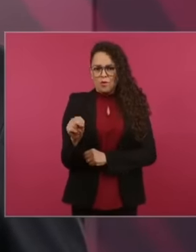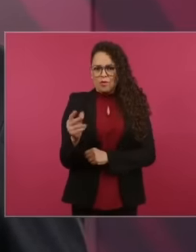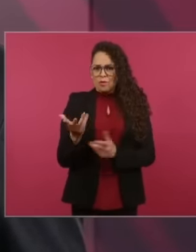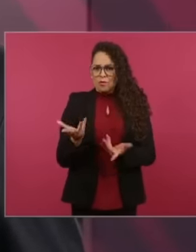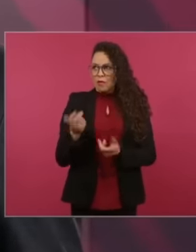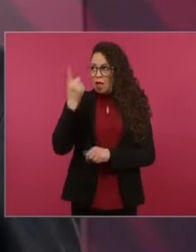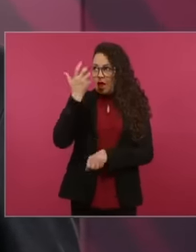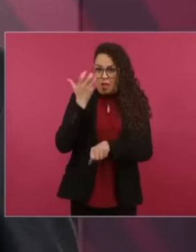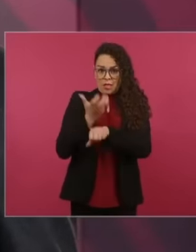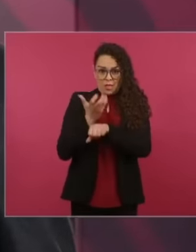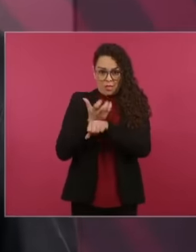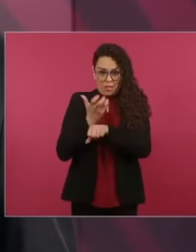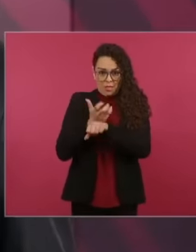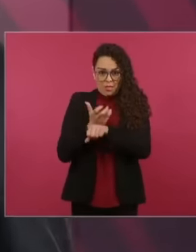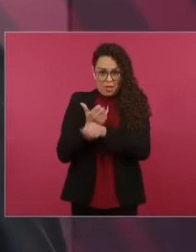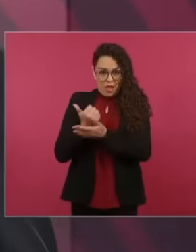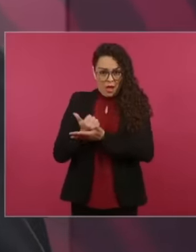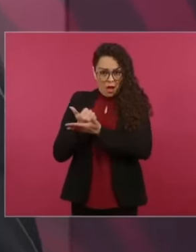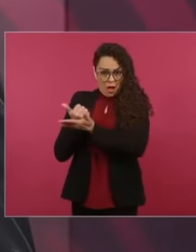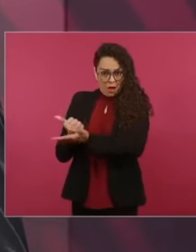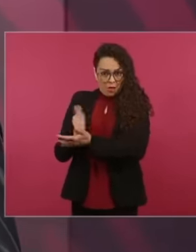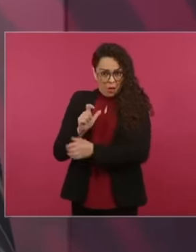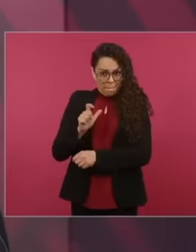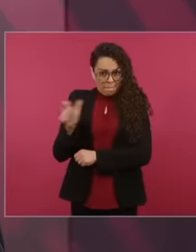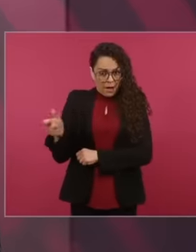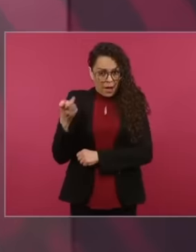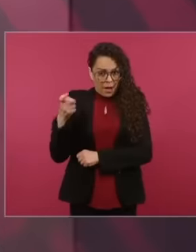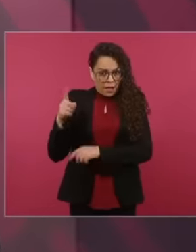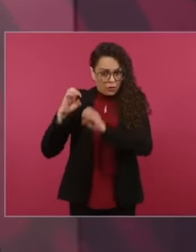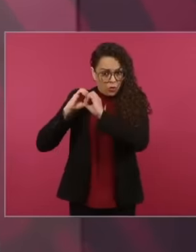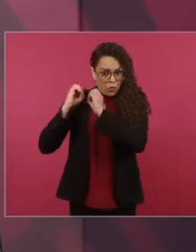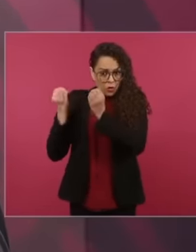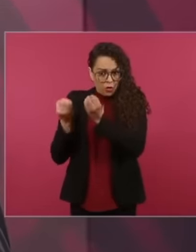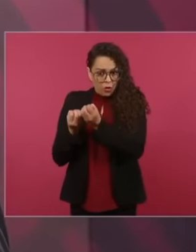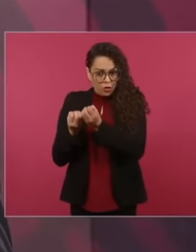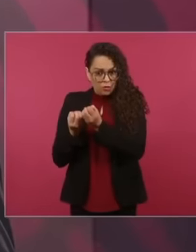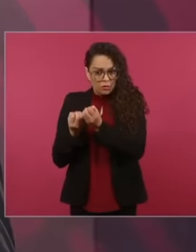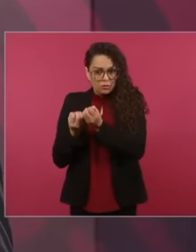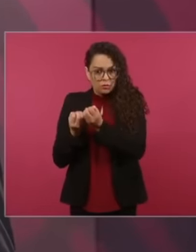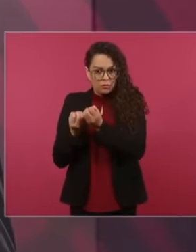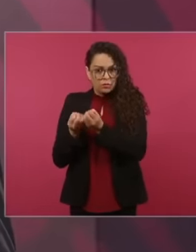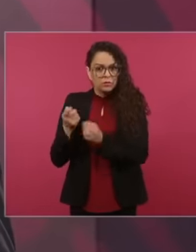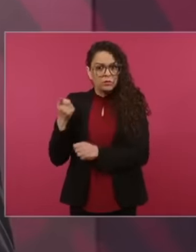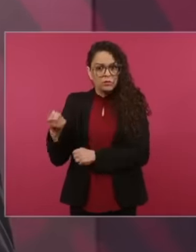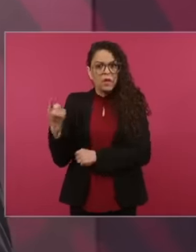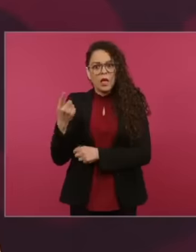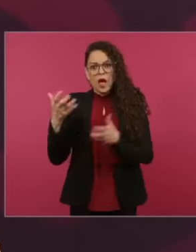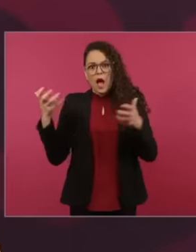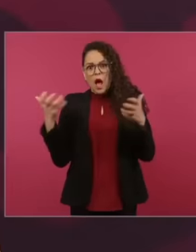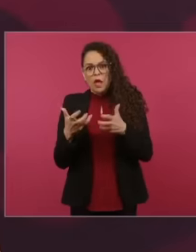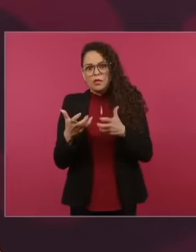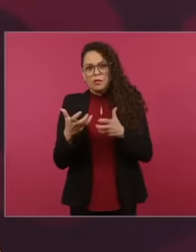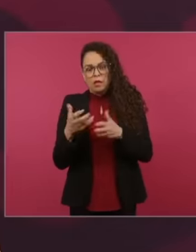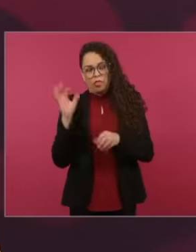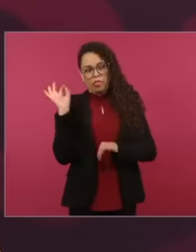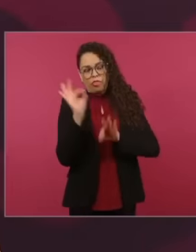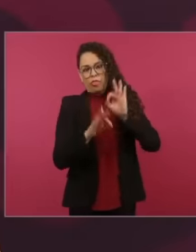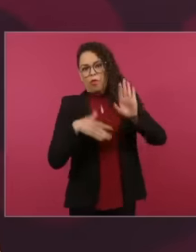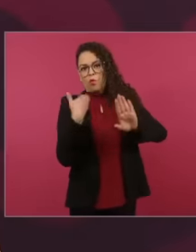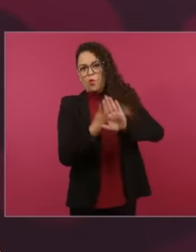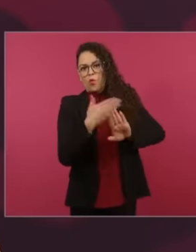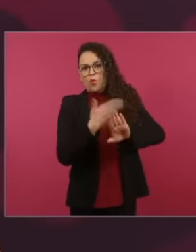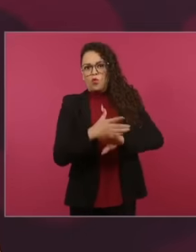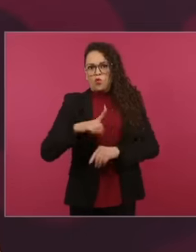to hit a legitimately constituted legal government in